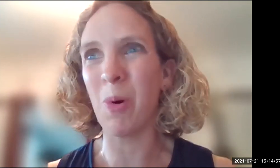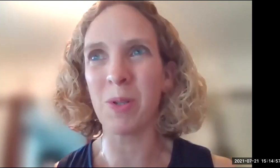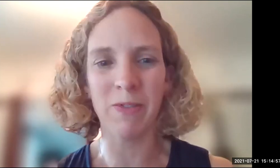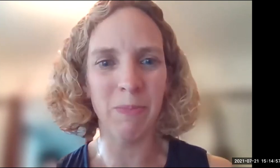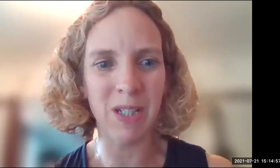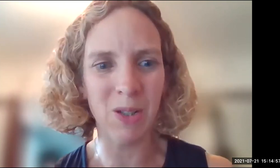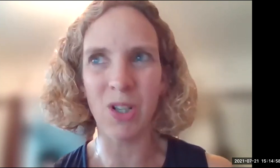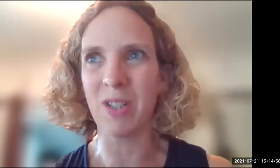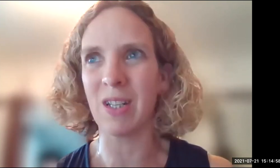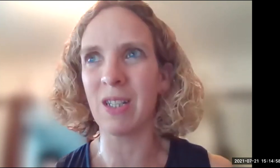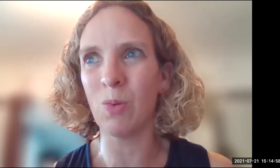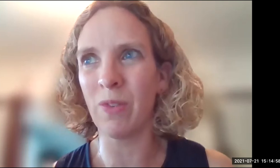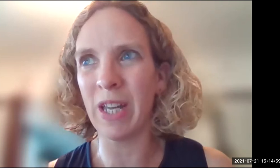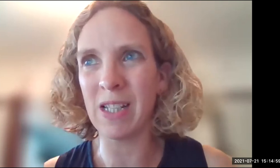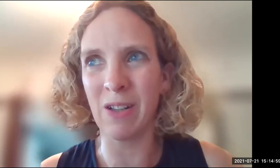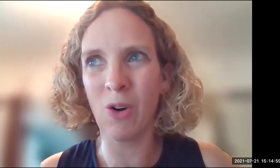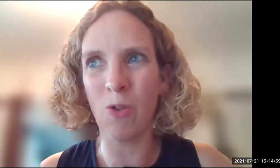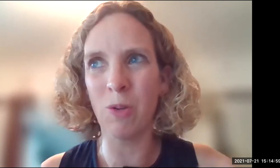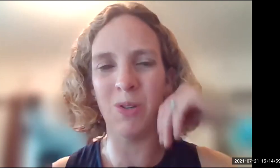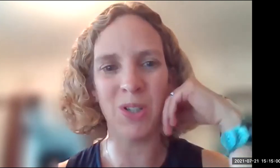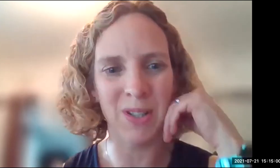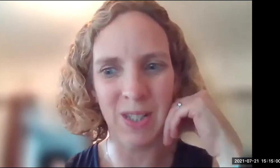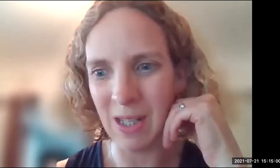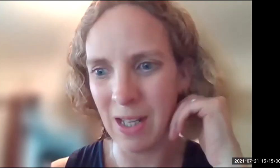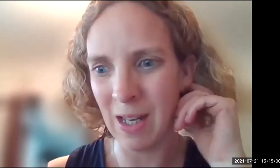interventions. I think I'm not going to try and capture everything that